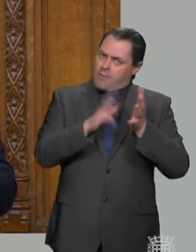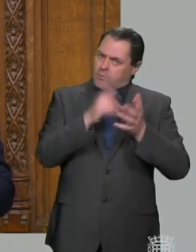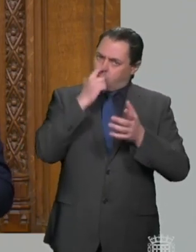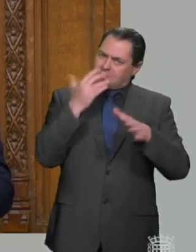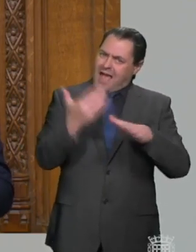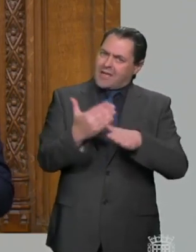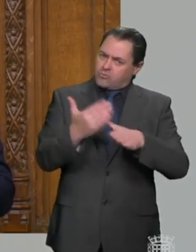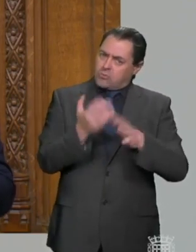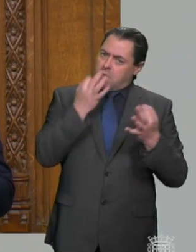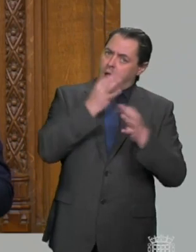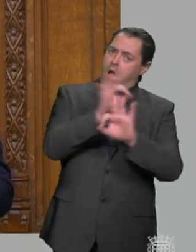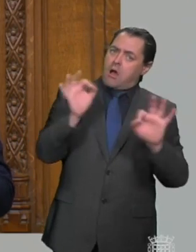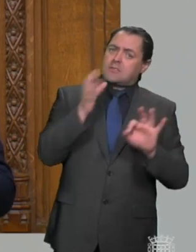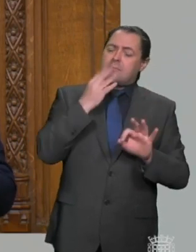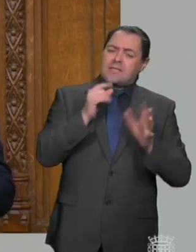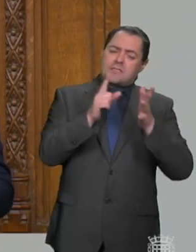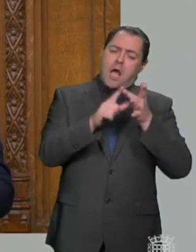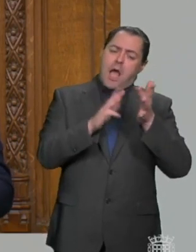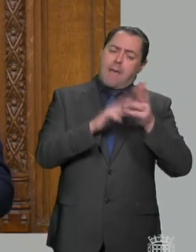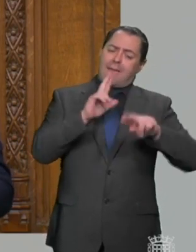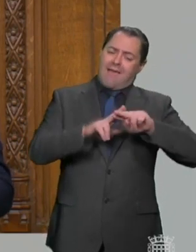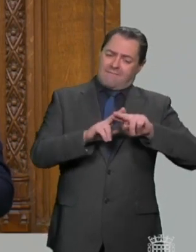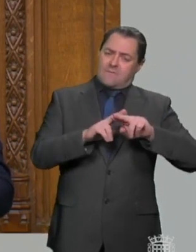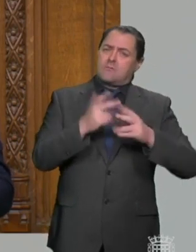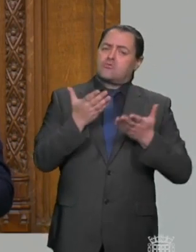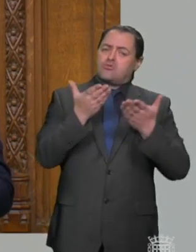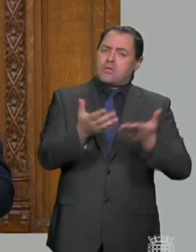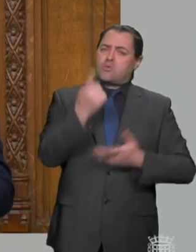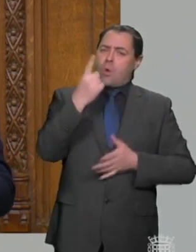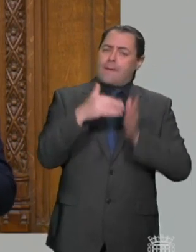reallocate the International Monetary Fund’s £1 trillion-worth of special drawing rights